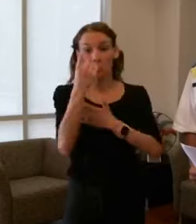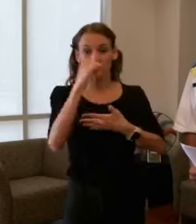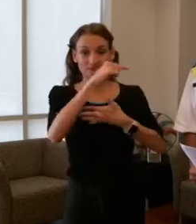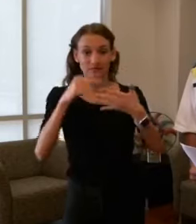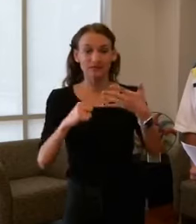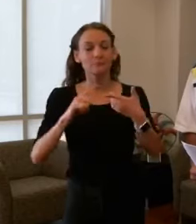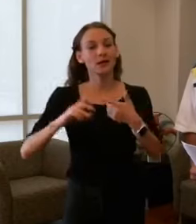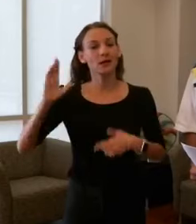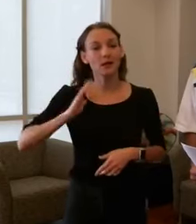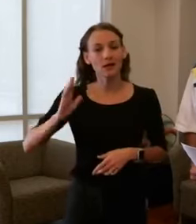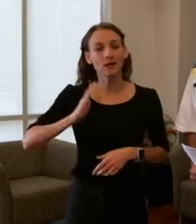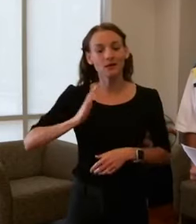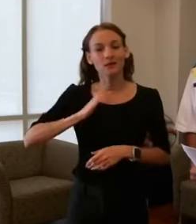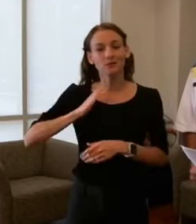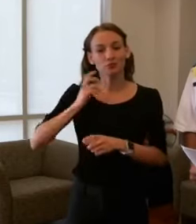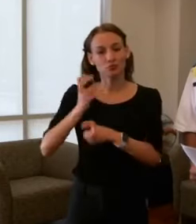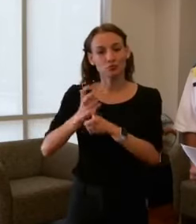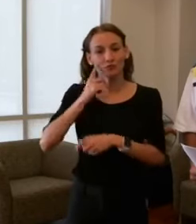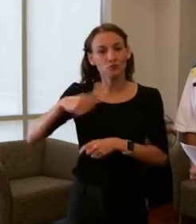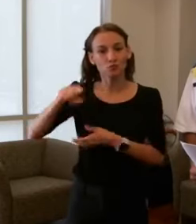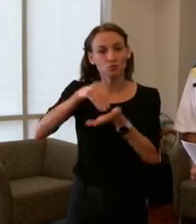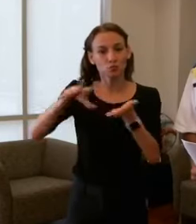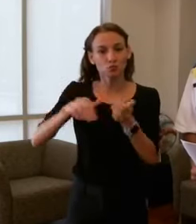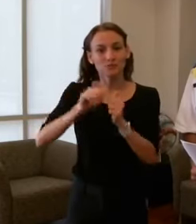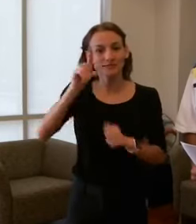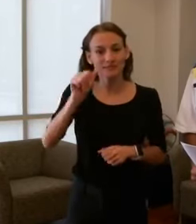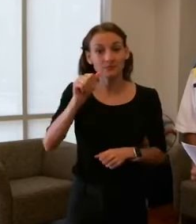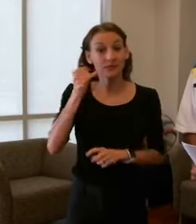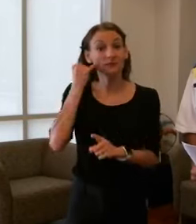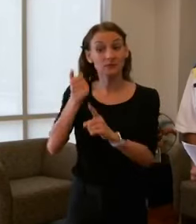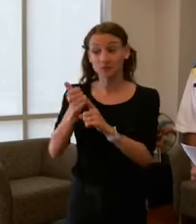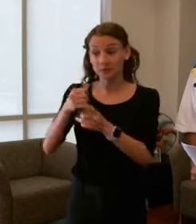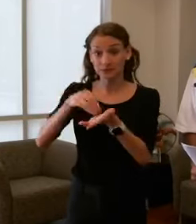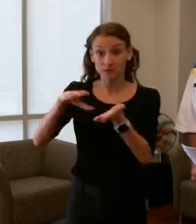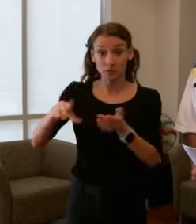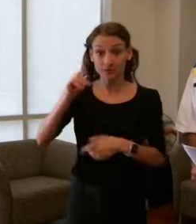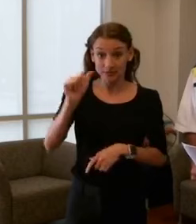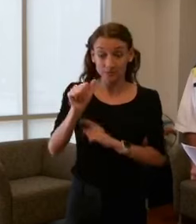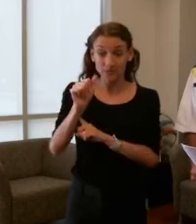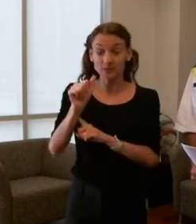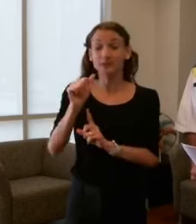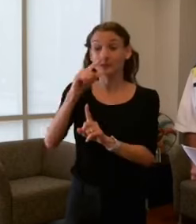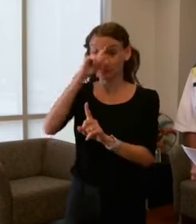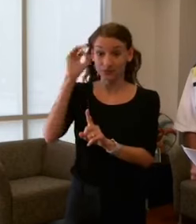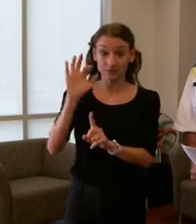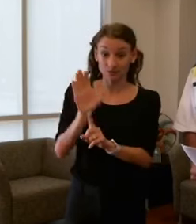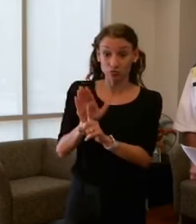for students with disabilities. If a student with a disability, on account of their disability,